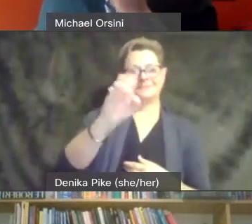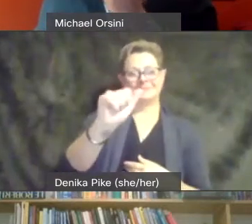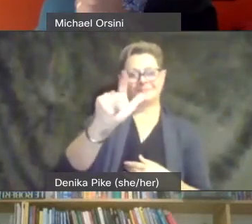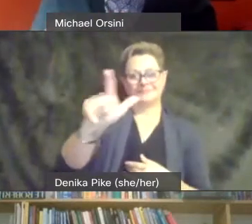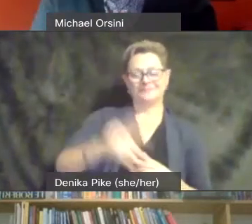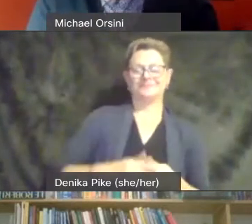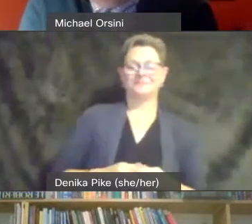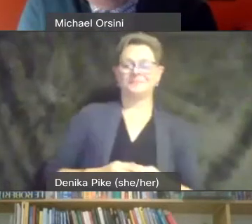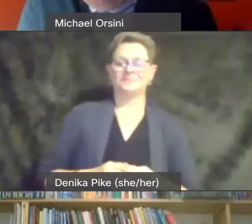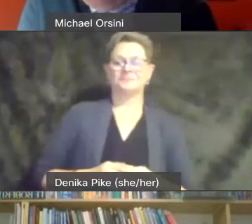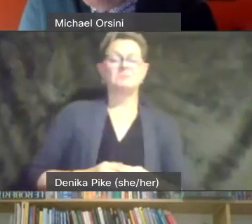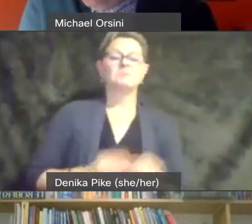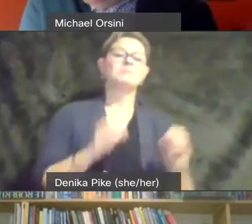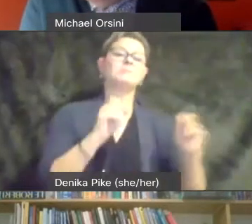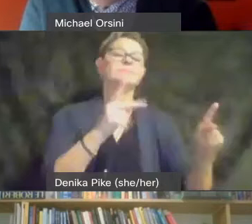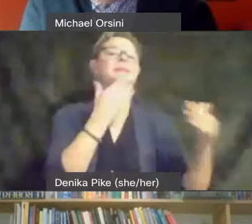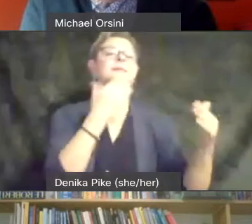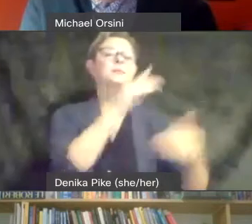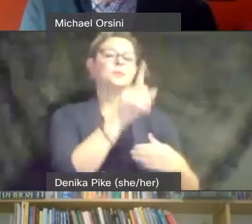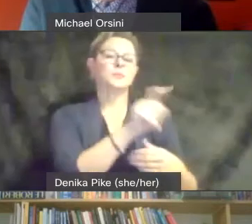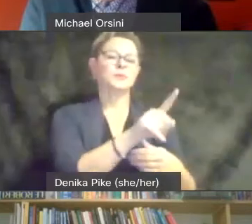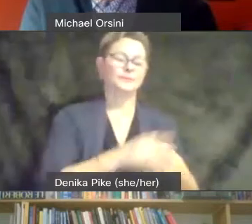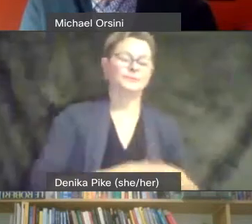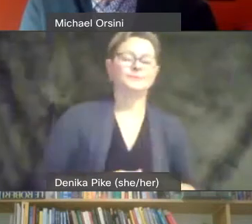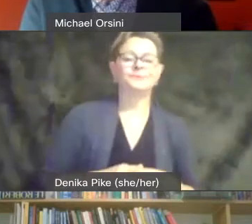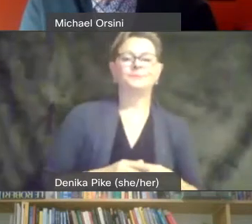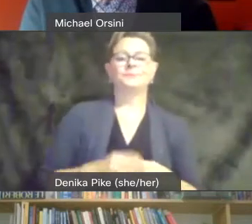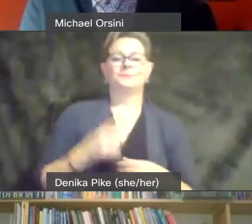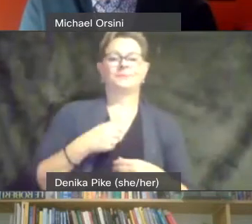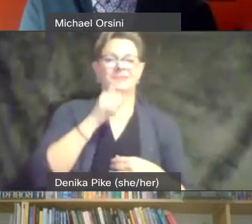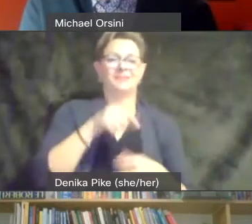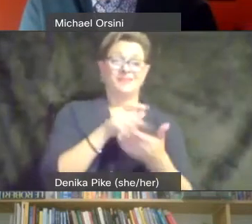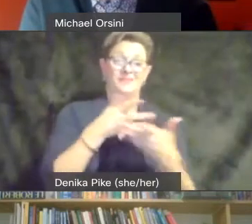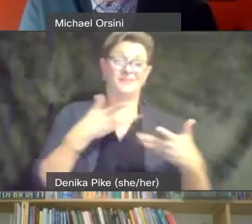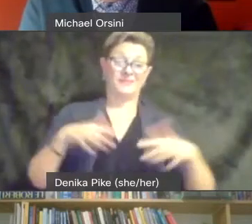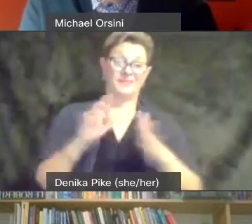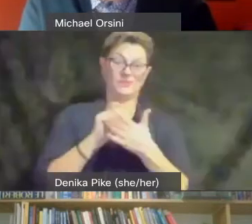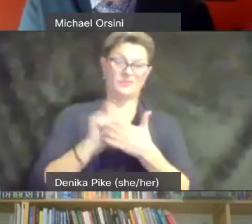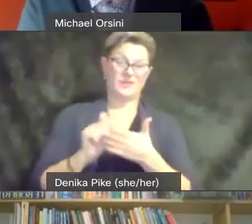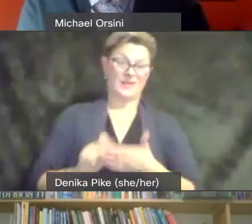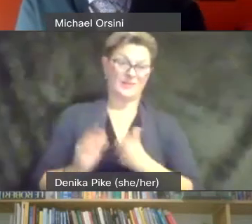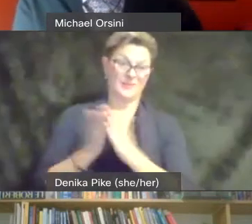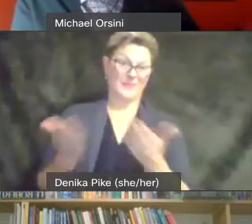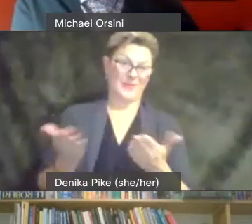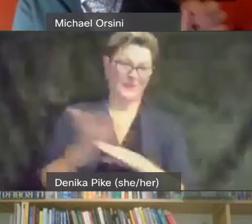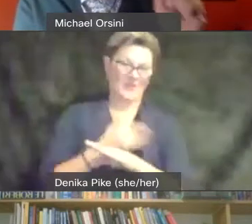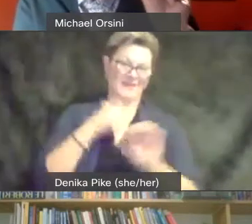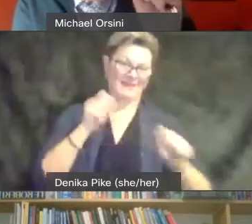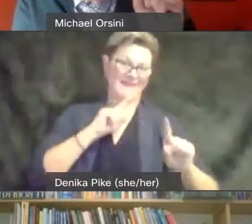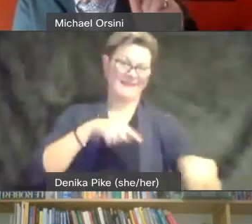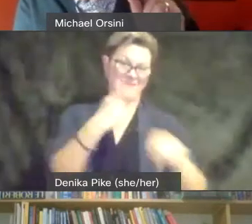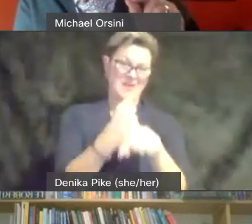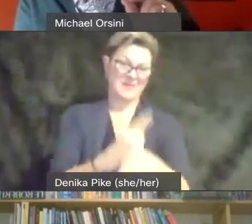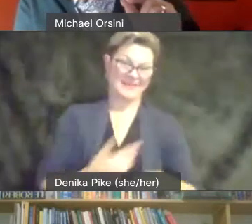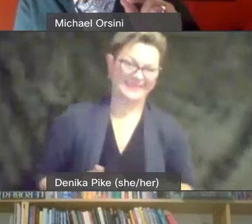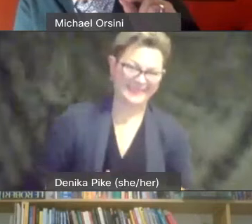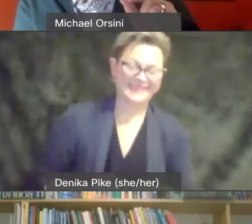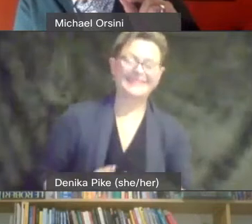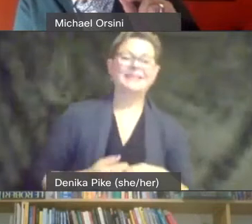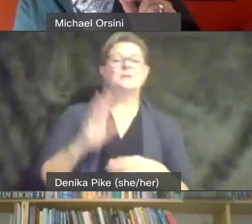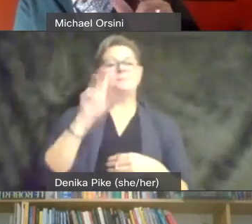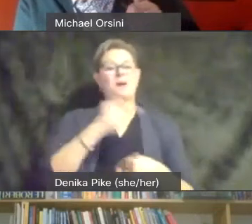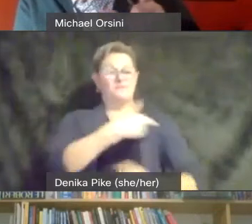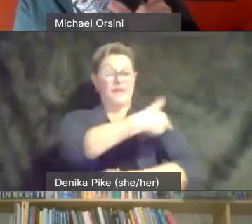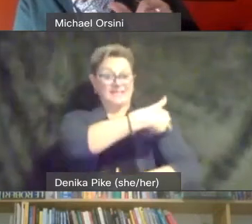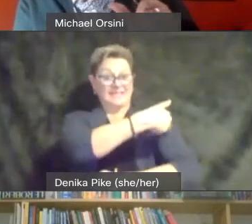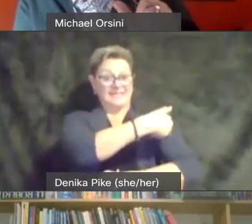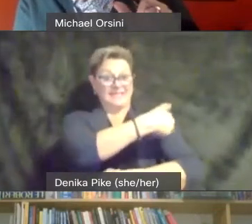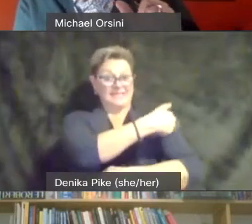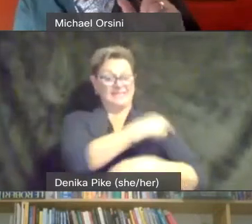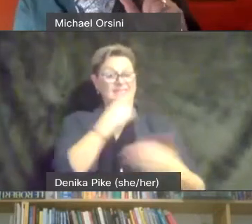Okay, yeah, thanks for the question. And, I mean, I, I need to finish writing a book before I can probably properly answer the answer, but 1 quick thing about vaccines that is interesting around a motion is that.